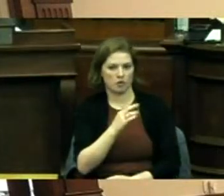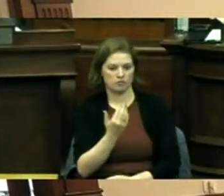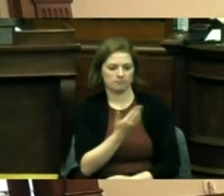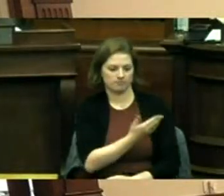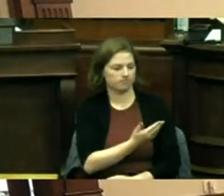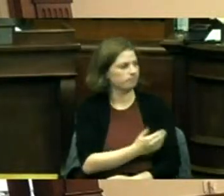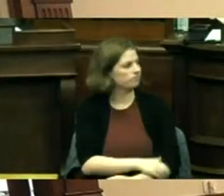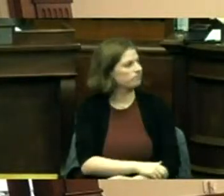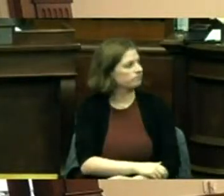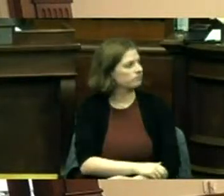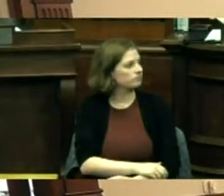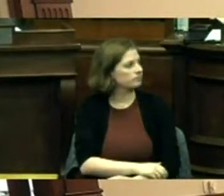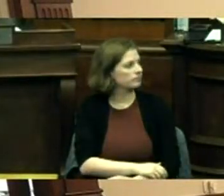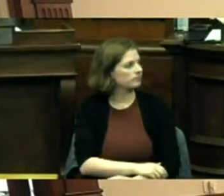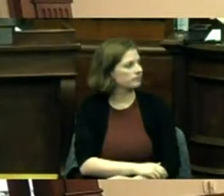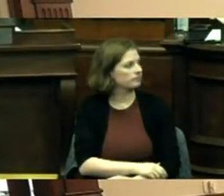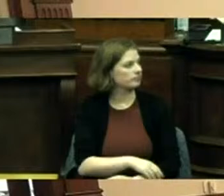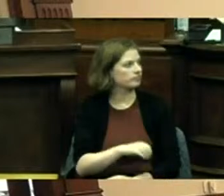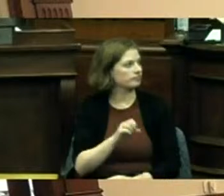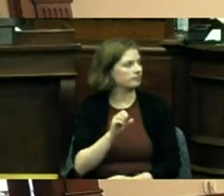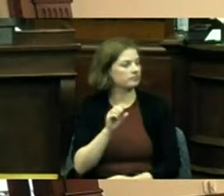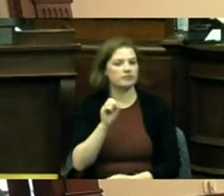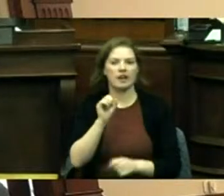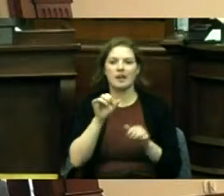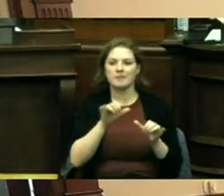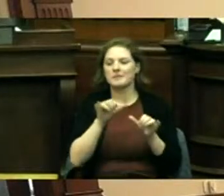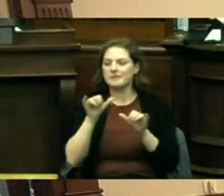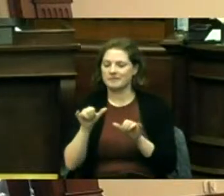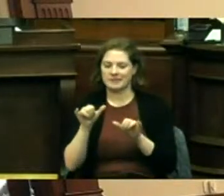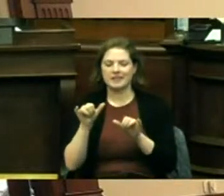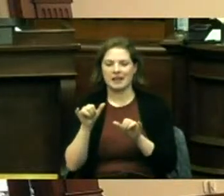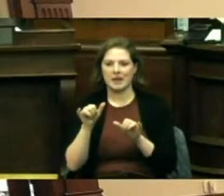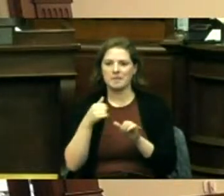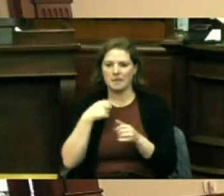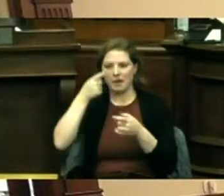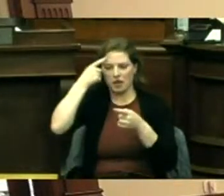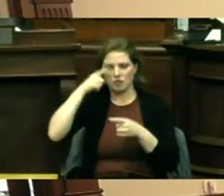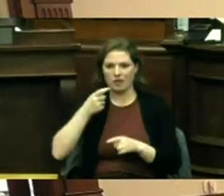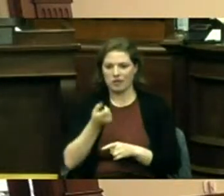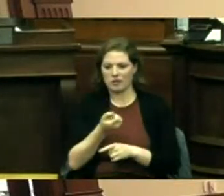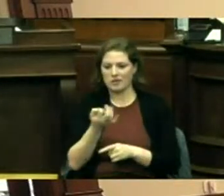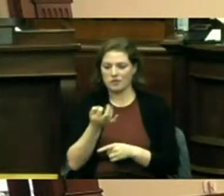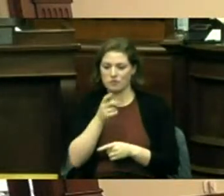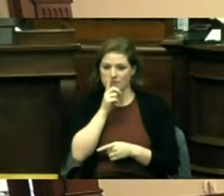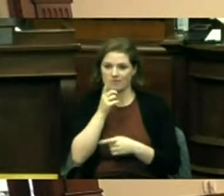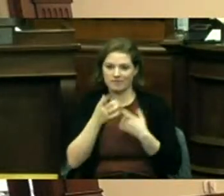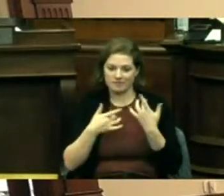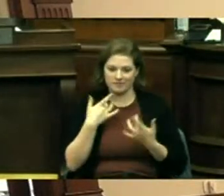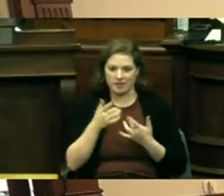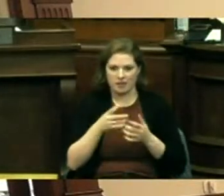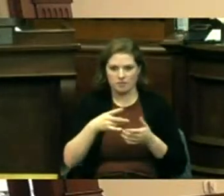Council Member Gruber. Thanks.